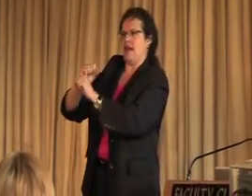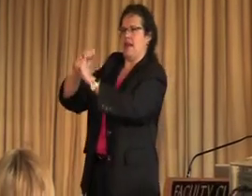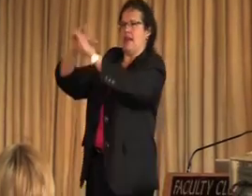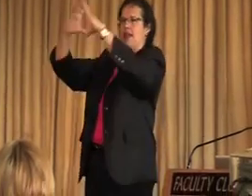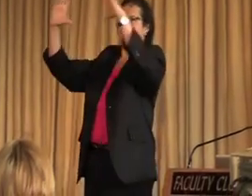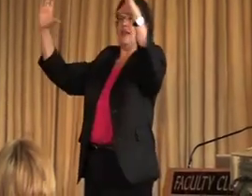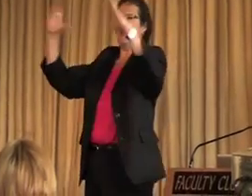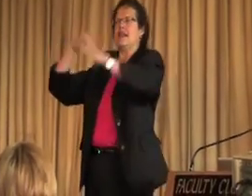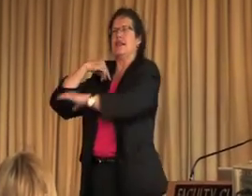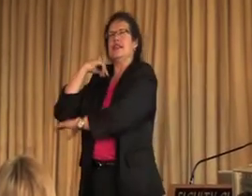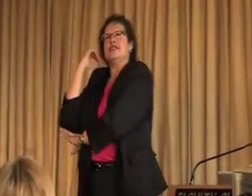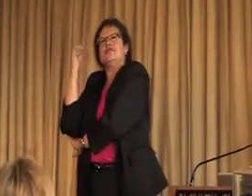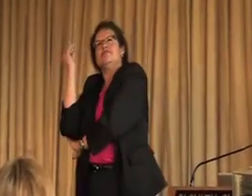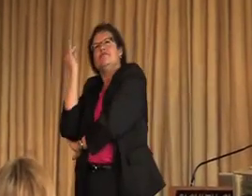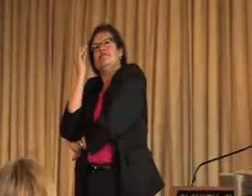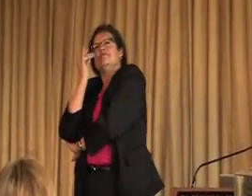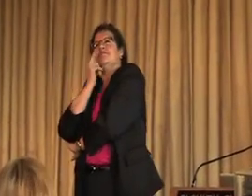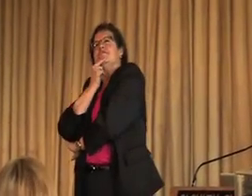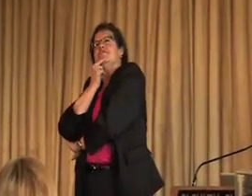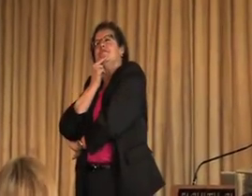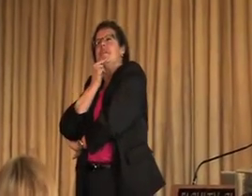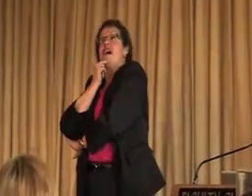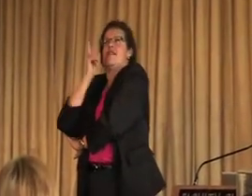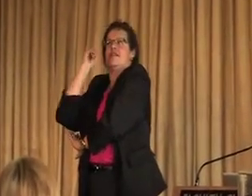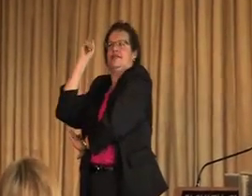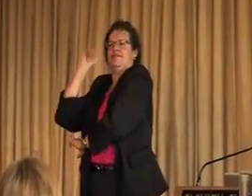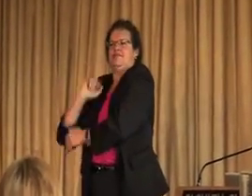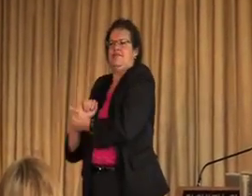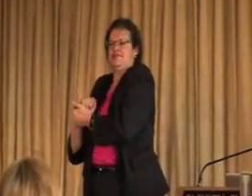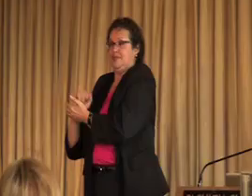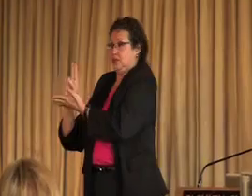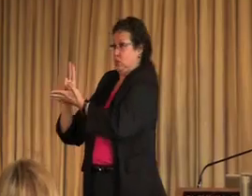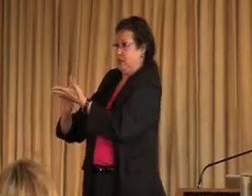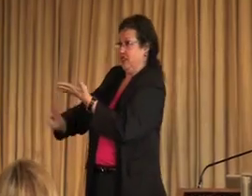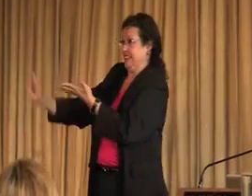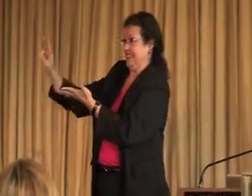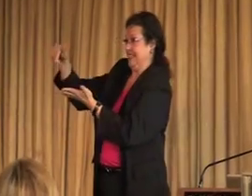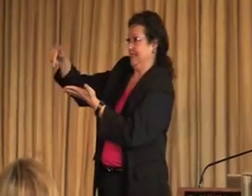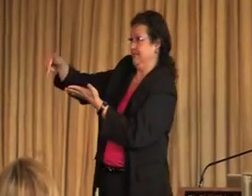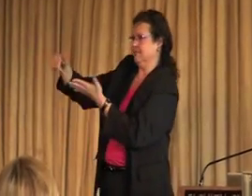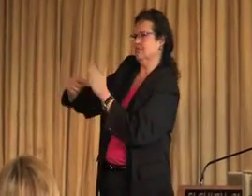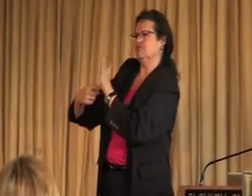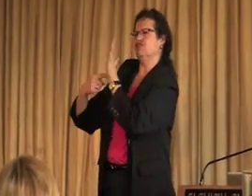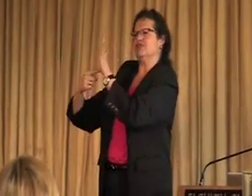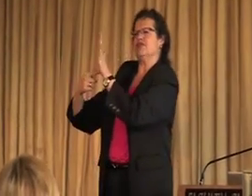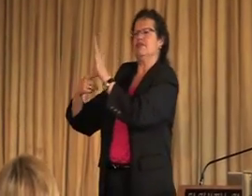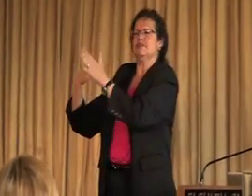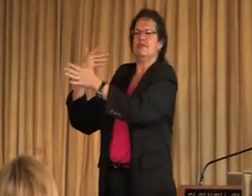is a rich history. It's impossible to encompass all of that in a talk in an evening talk.